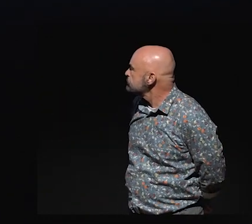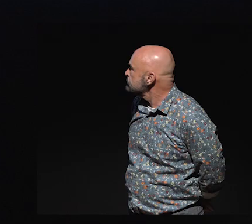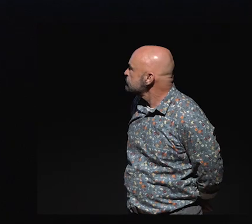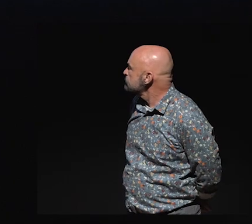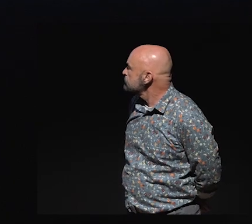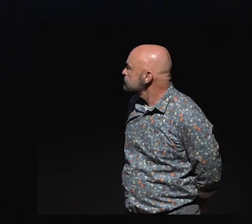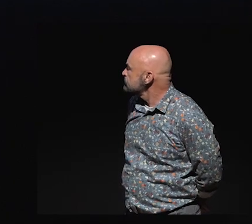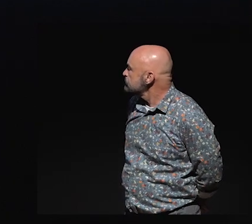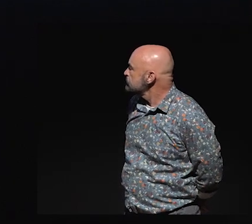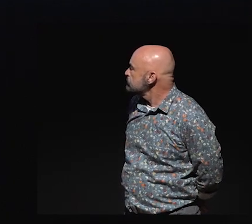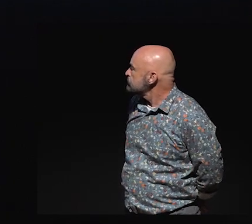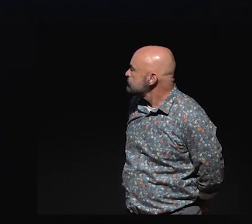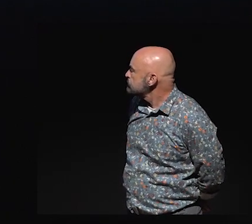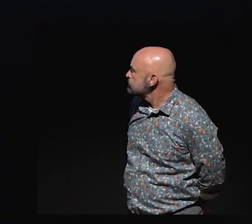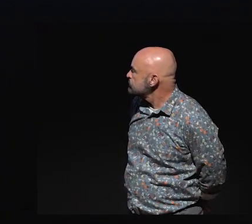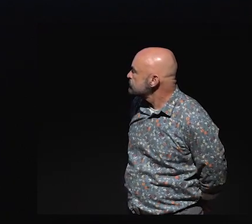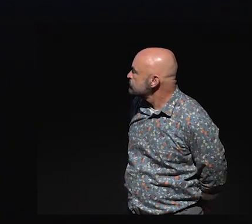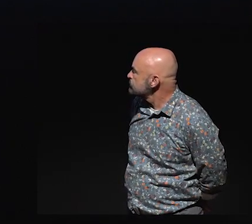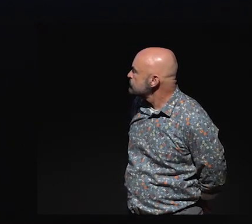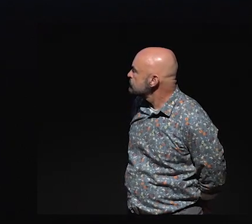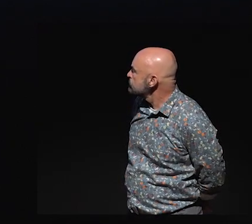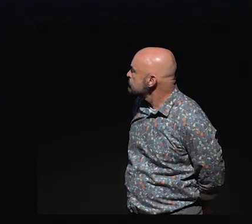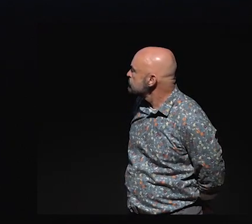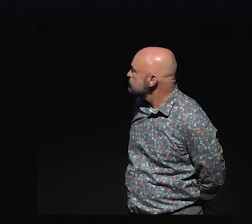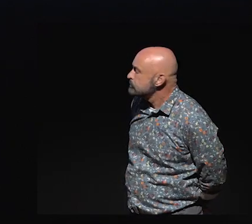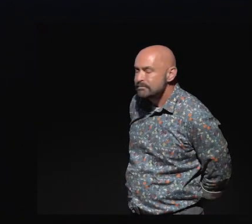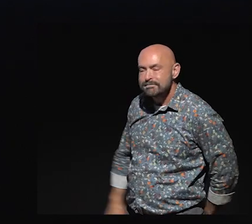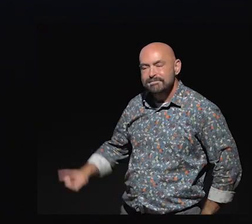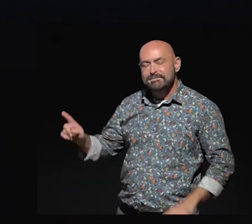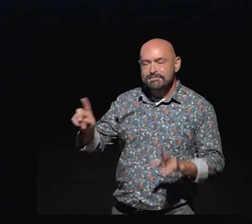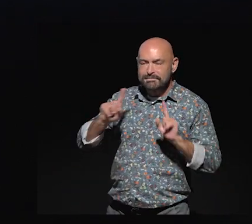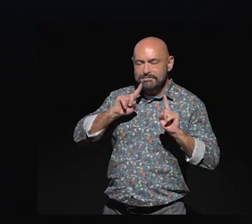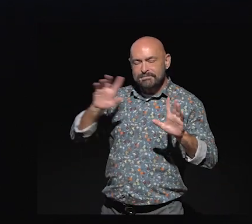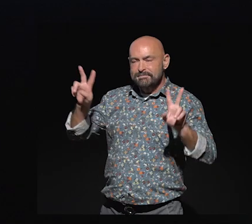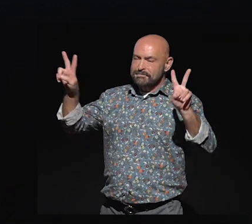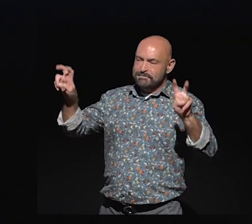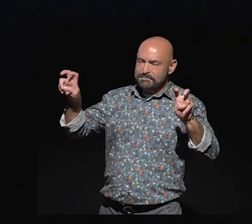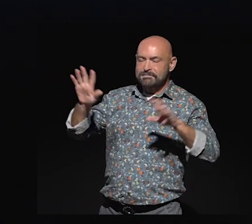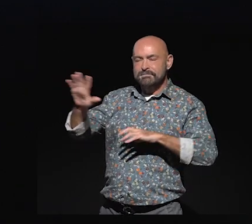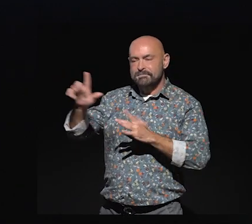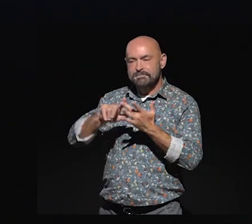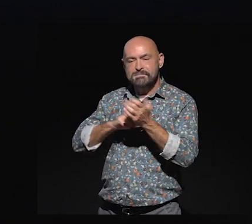And here, we contrast it with this quote from Ingres himself,